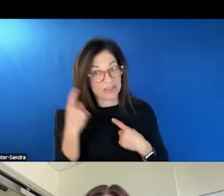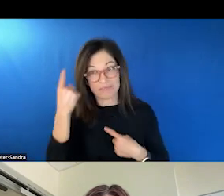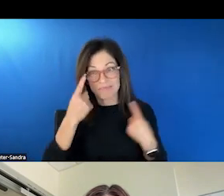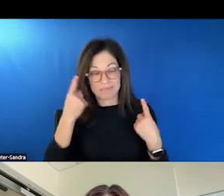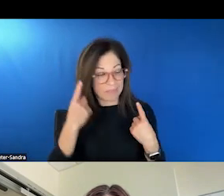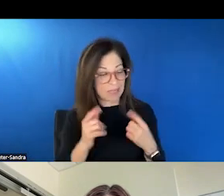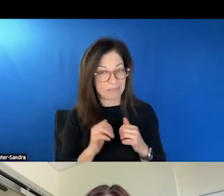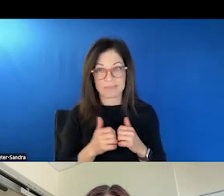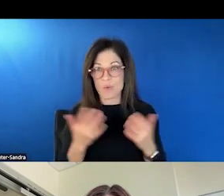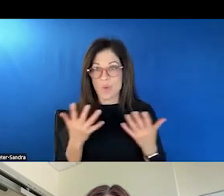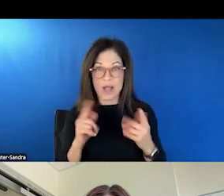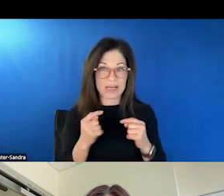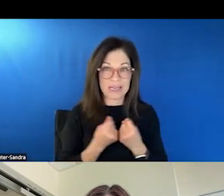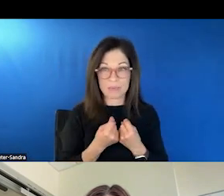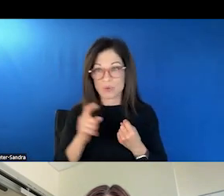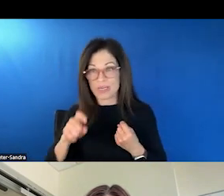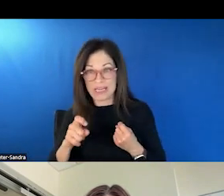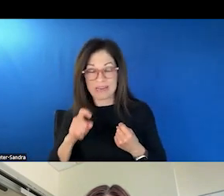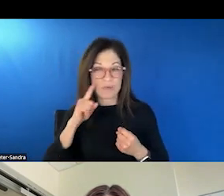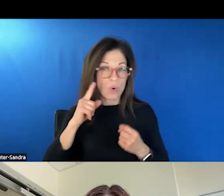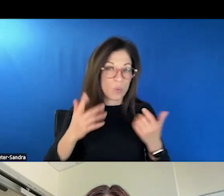WHAT NEED IS NEEDED UNDER WHAT CIRCUMSTANCE AND WE NEED TO MAKE